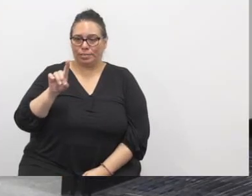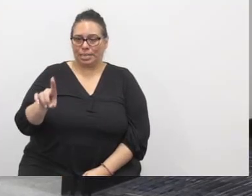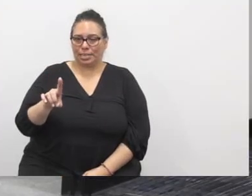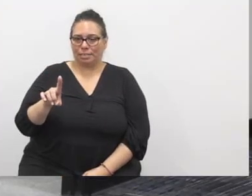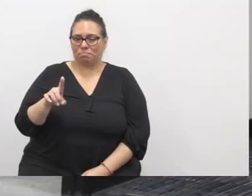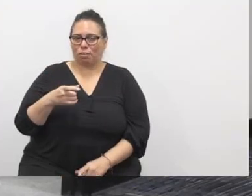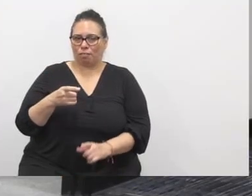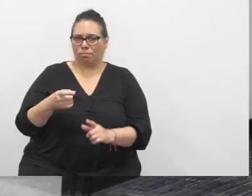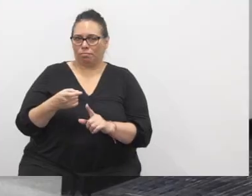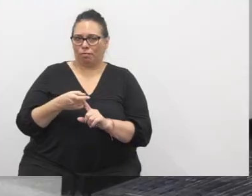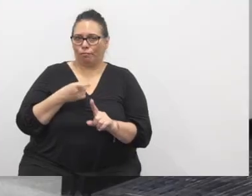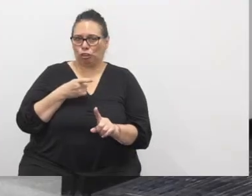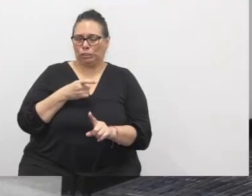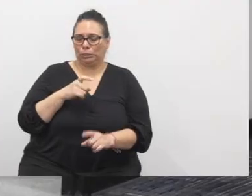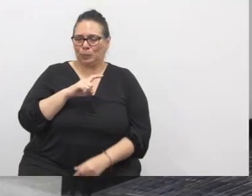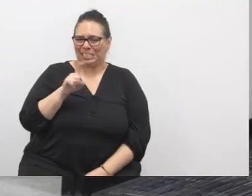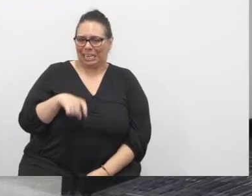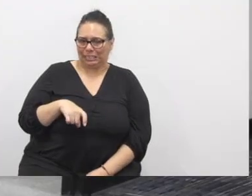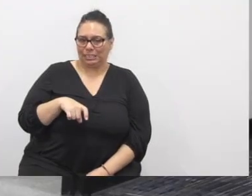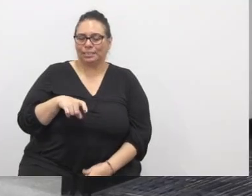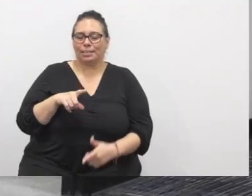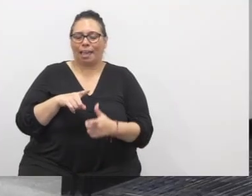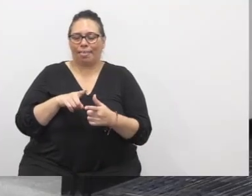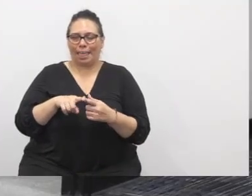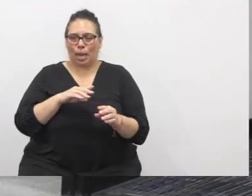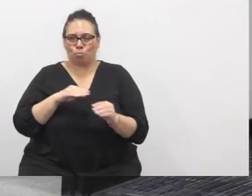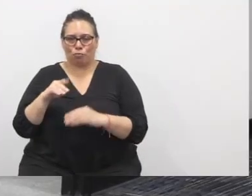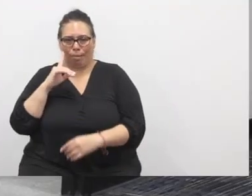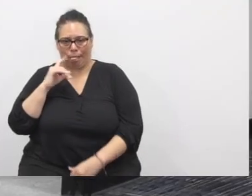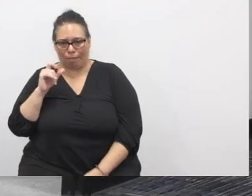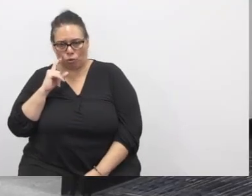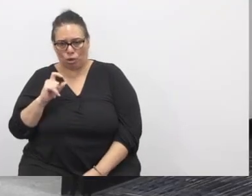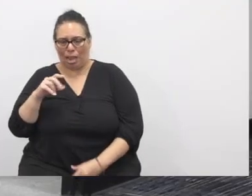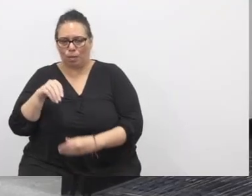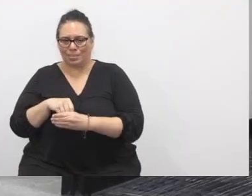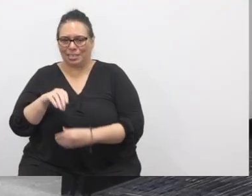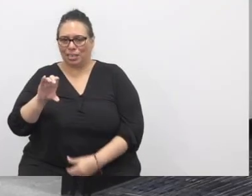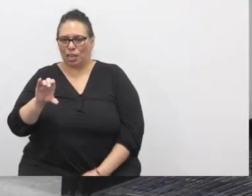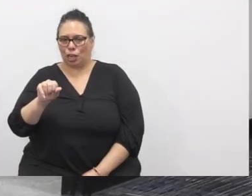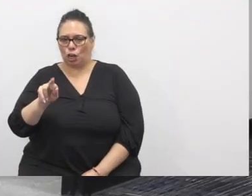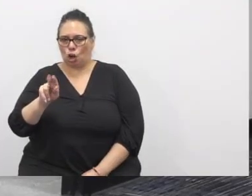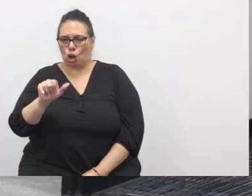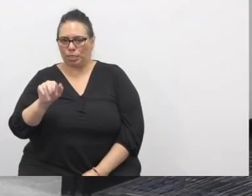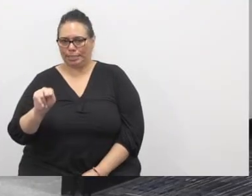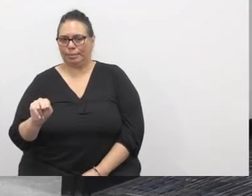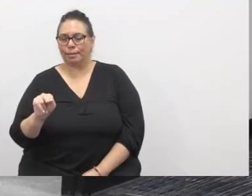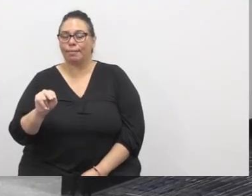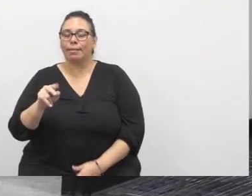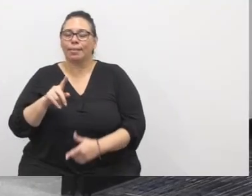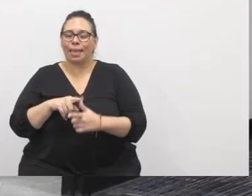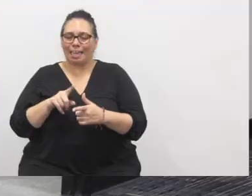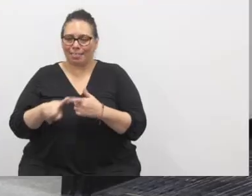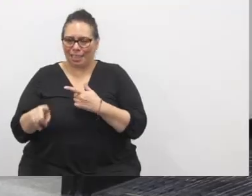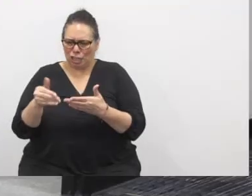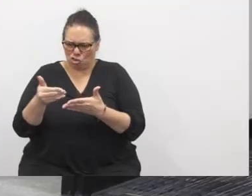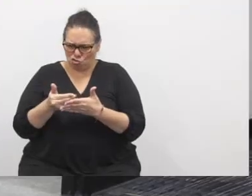But I was in Carson before I came to Long Beach. So for me, one thing that really helped me adapt to the new system, new faces, new people,